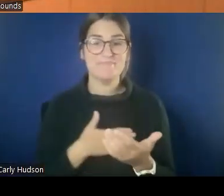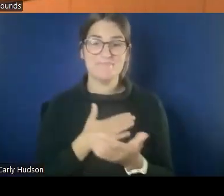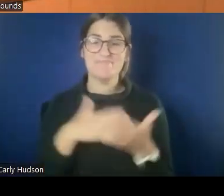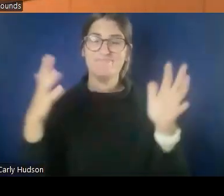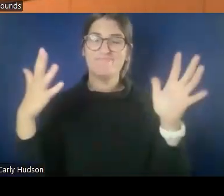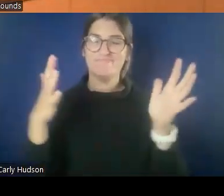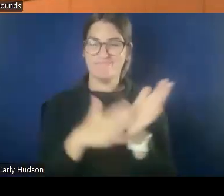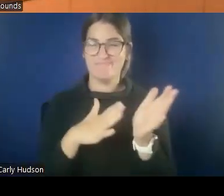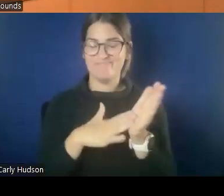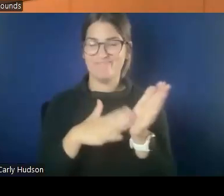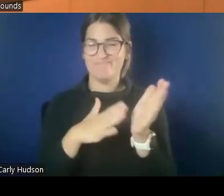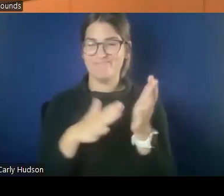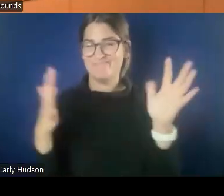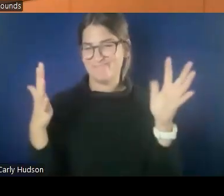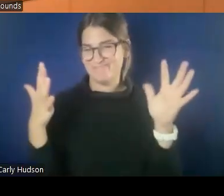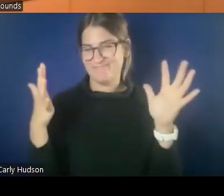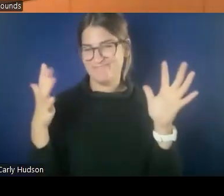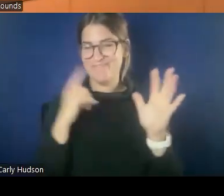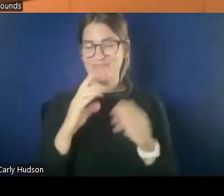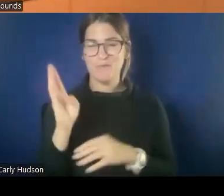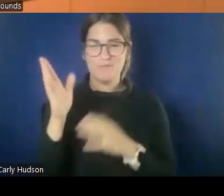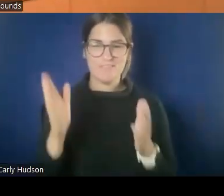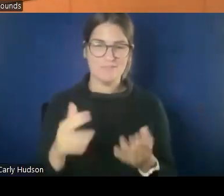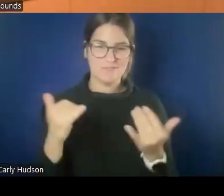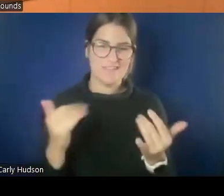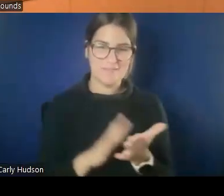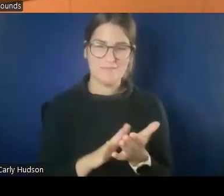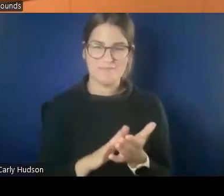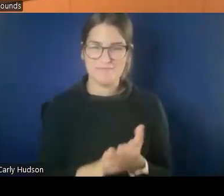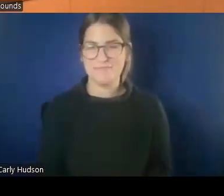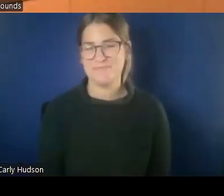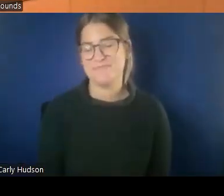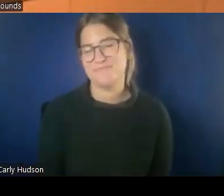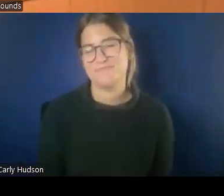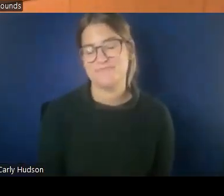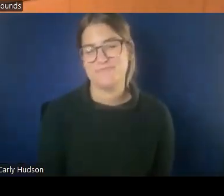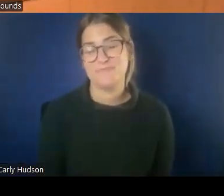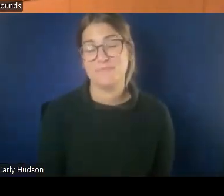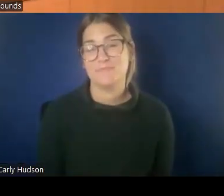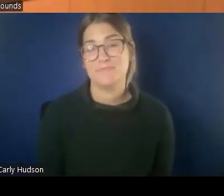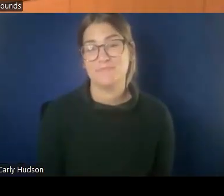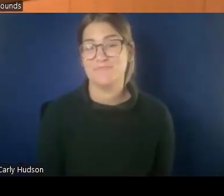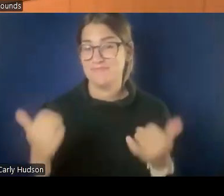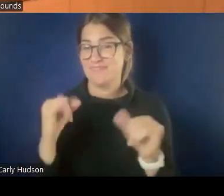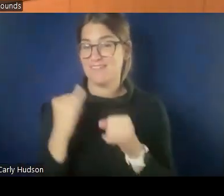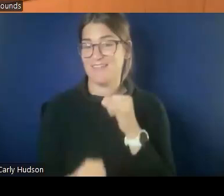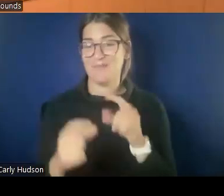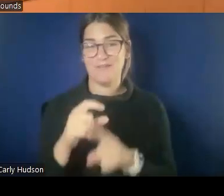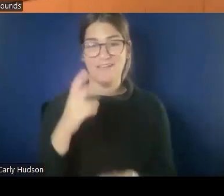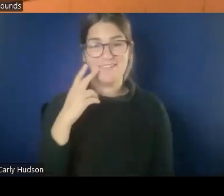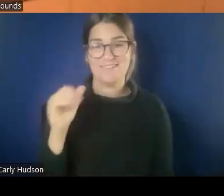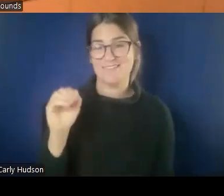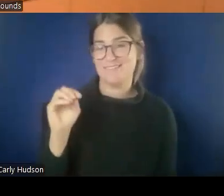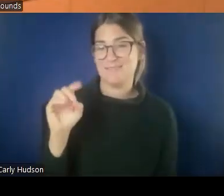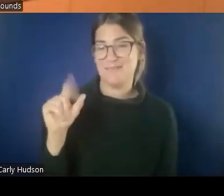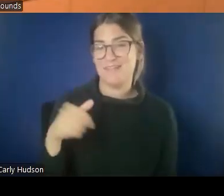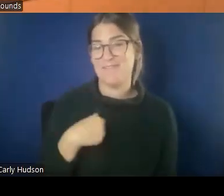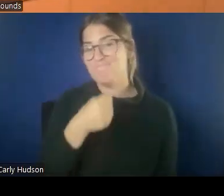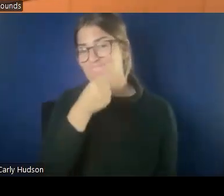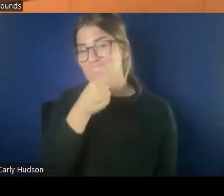our speakers today any parting words I see Amanda has the mic just thank you for having